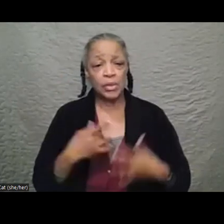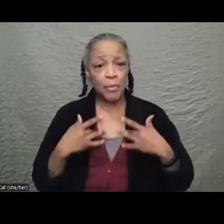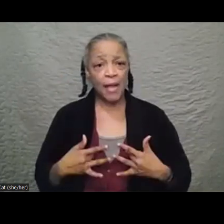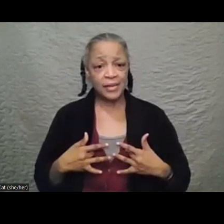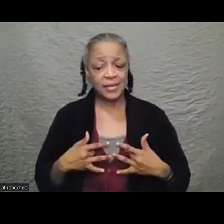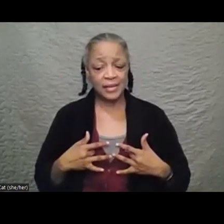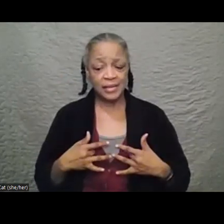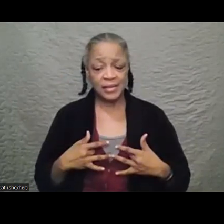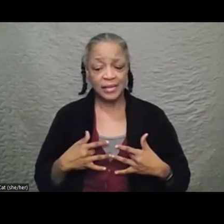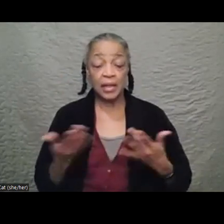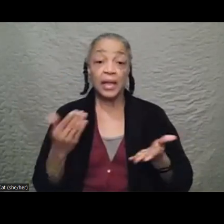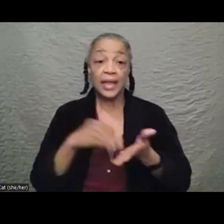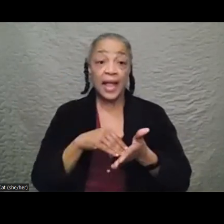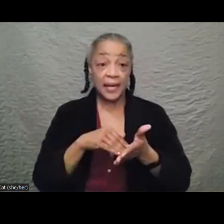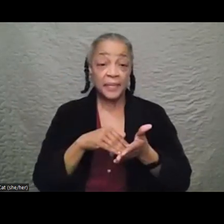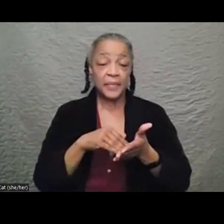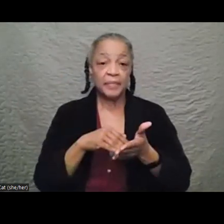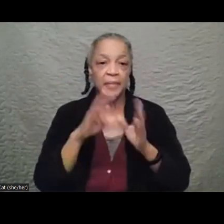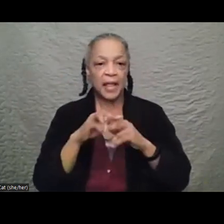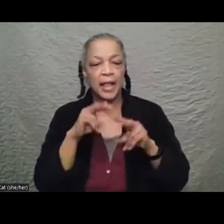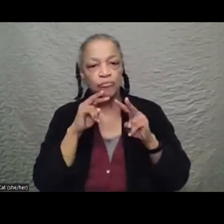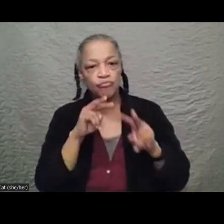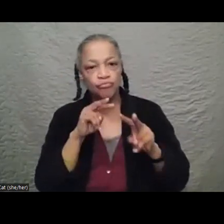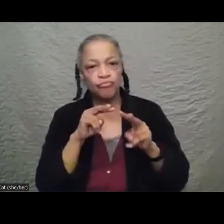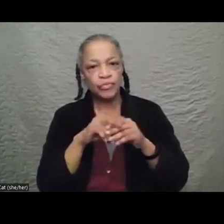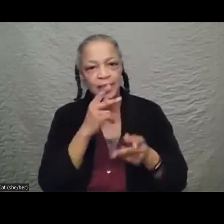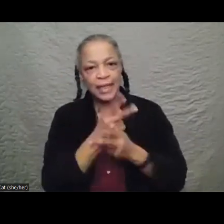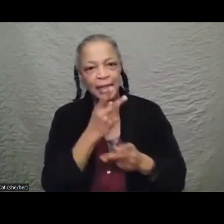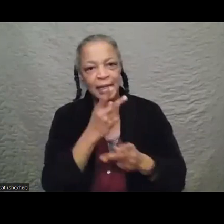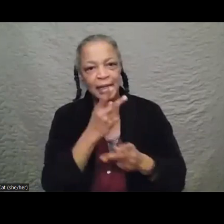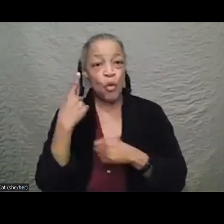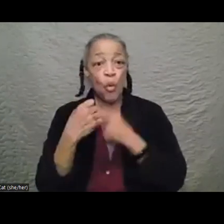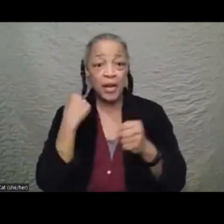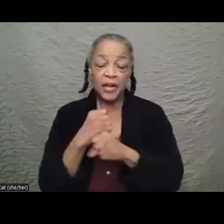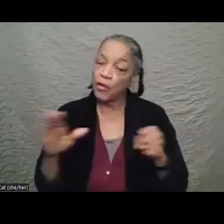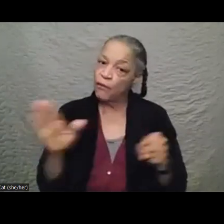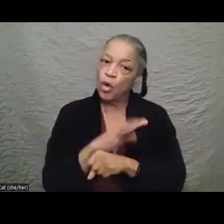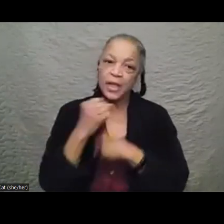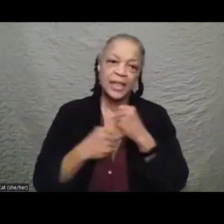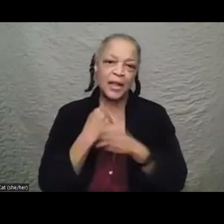Again, I kept looking after her for an entire year and kept bringing her food . Every afternoon,